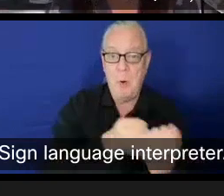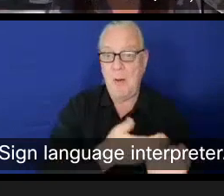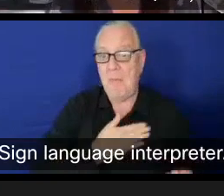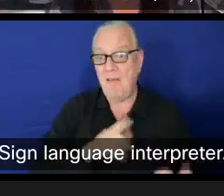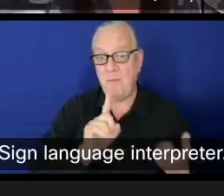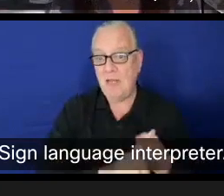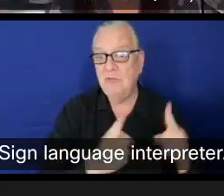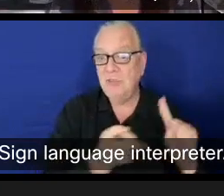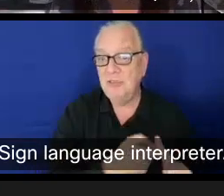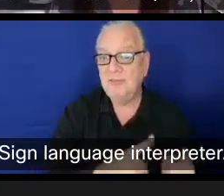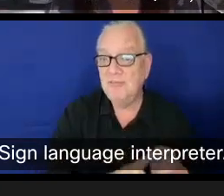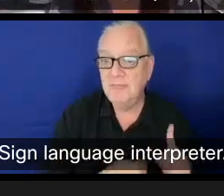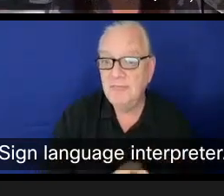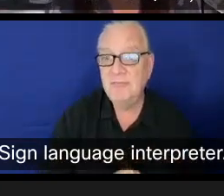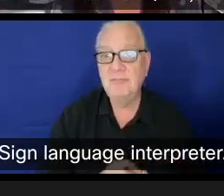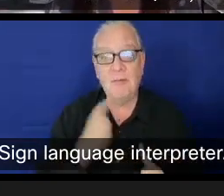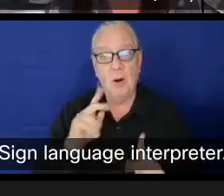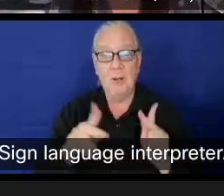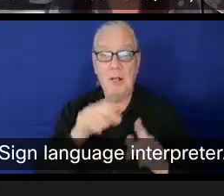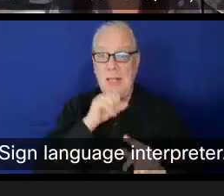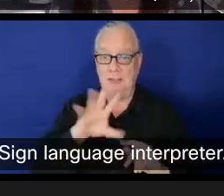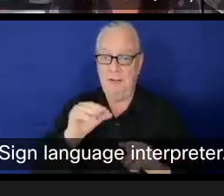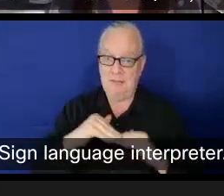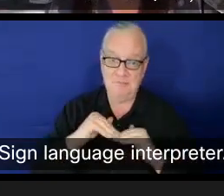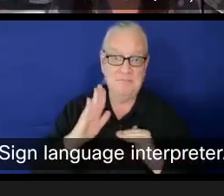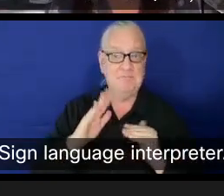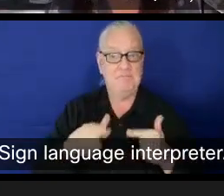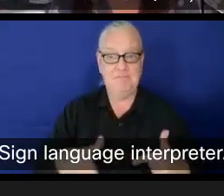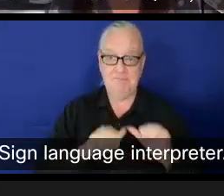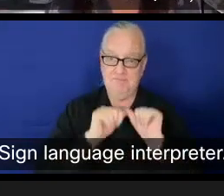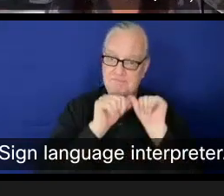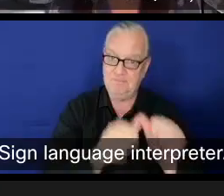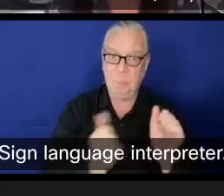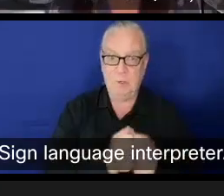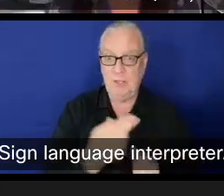with HIV. So, this is personal to me and I appreciate the